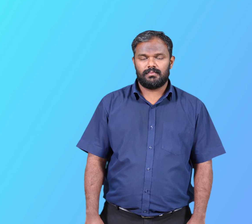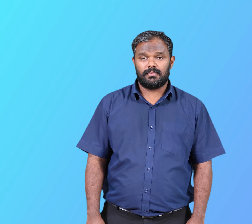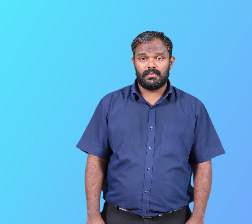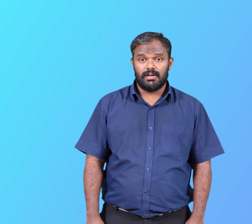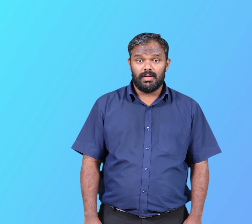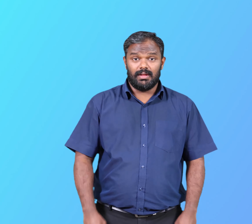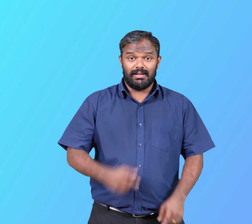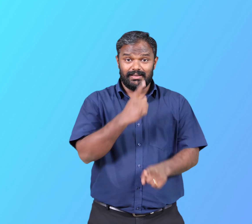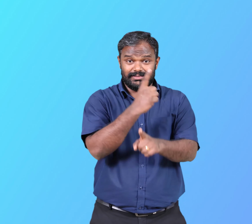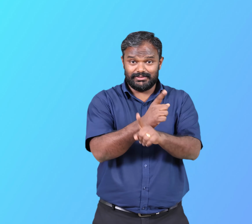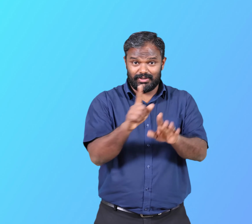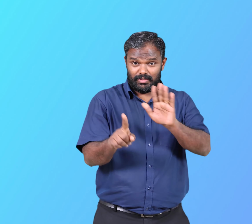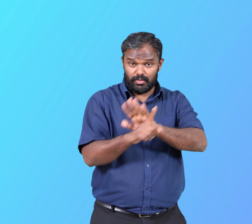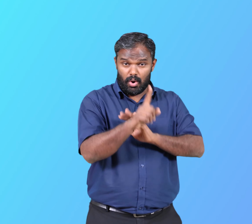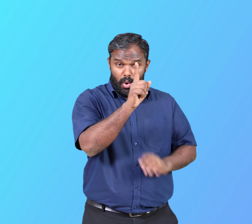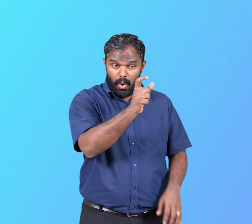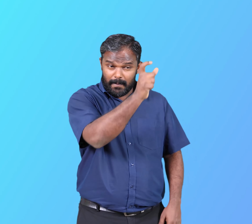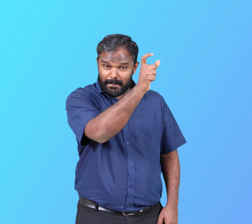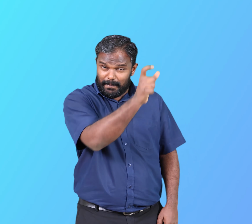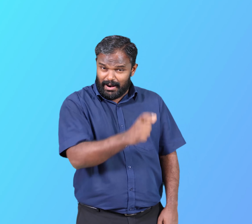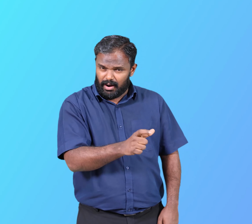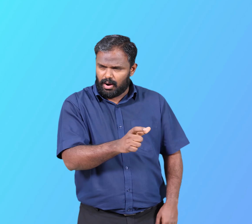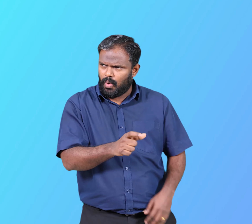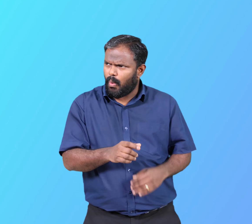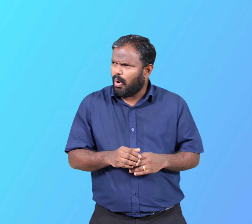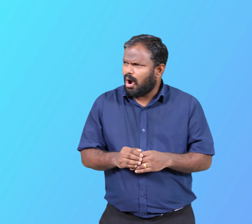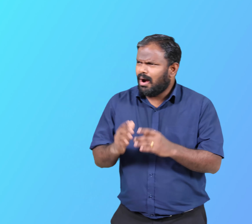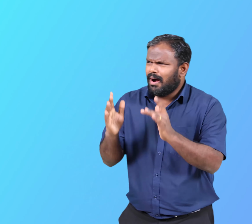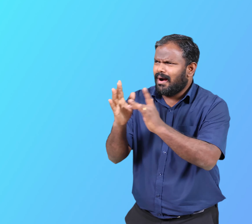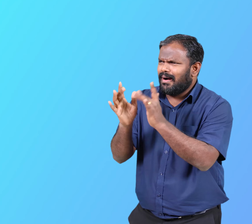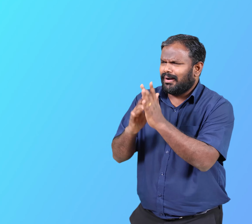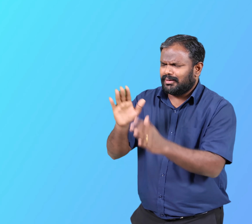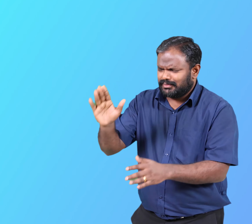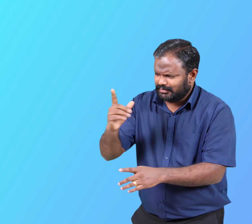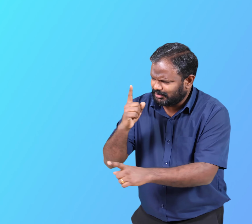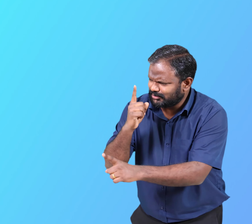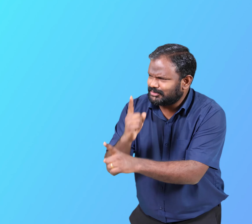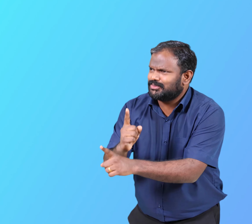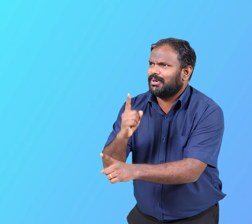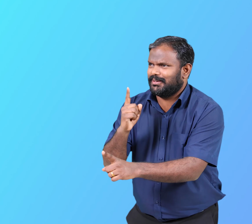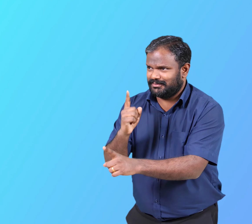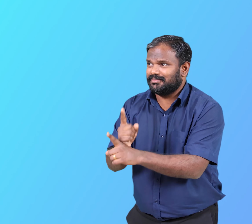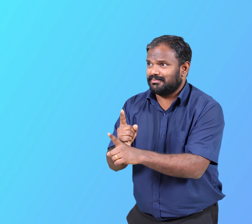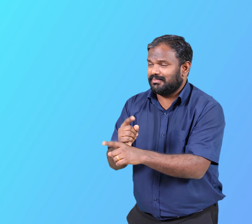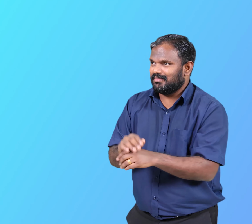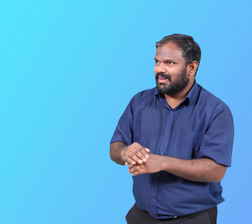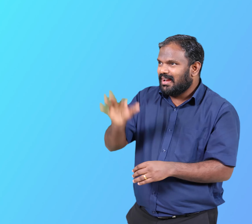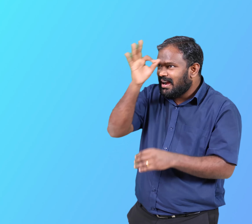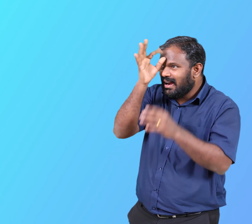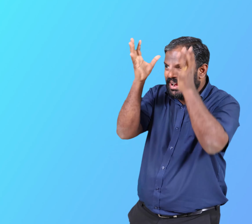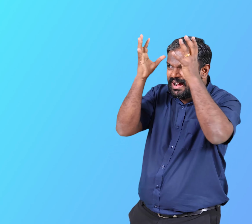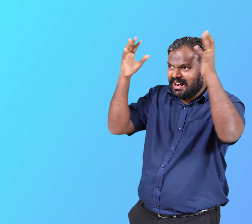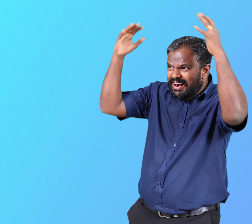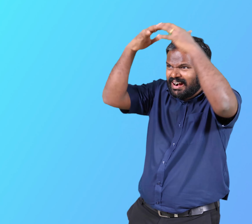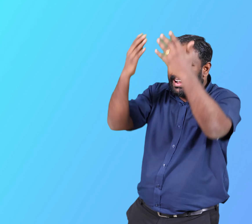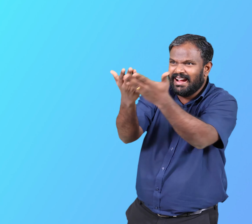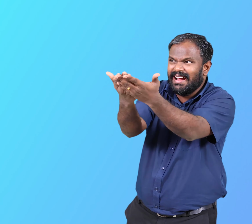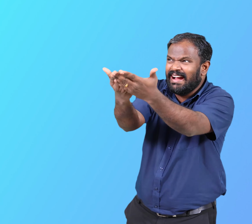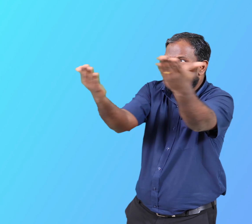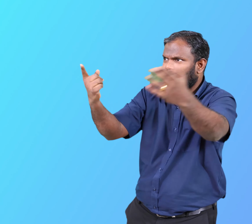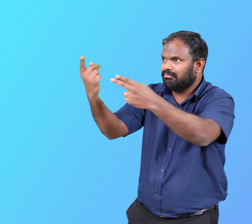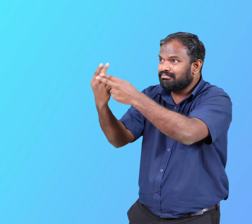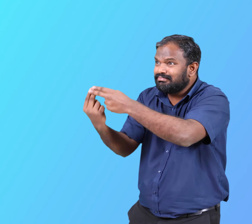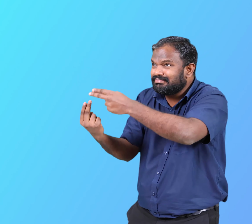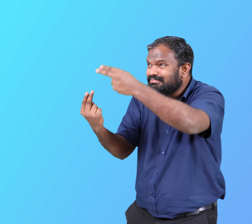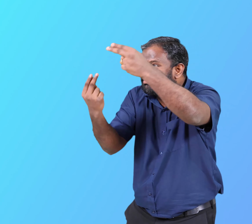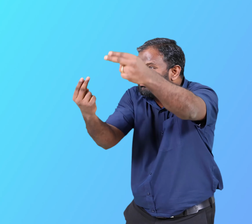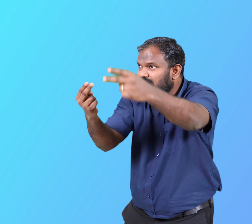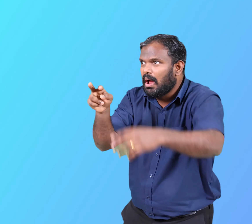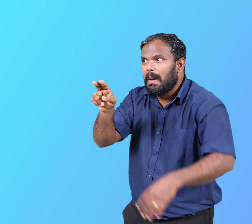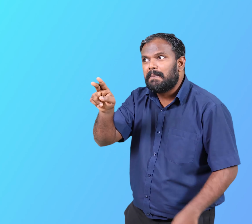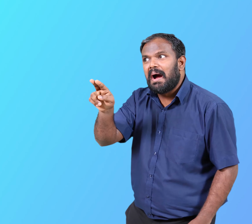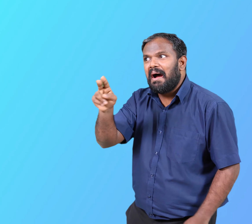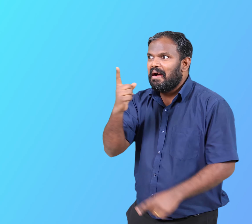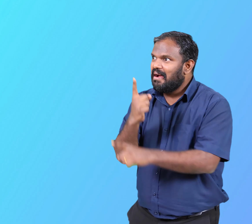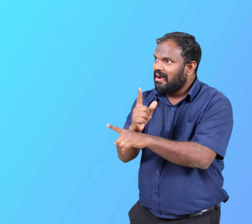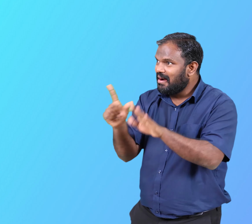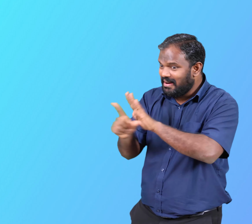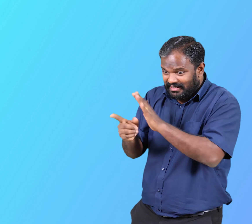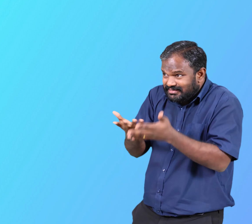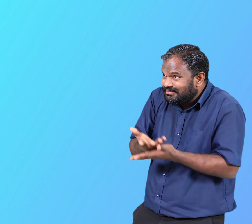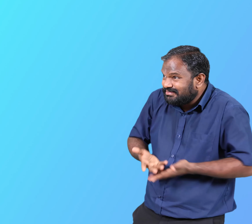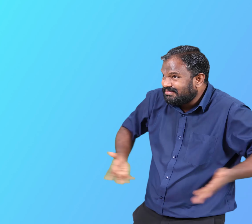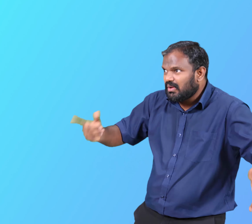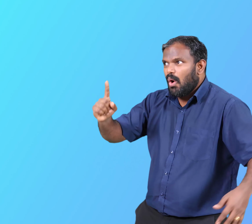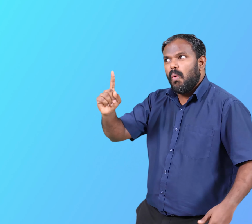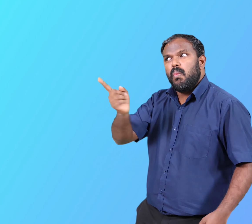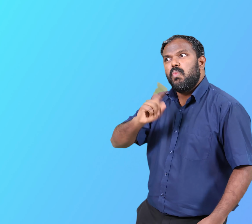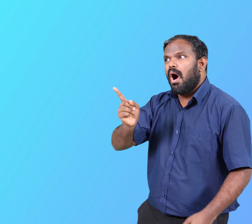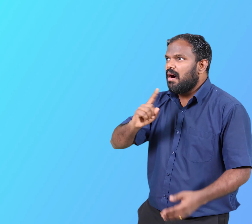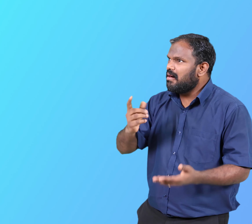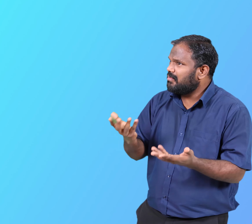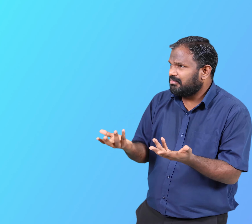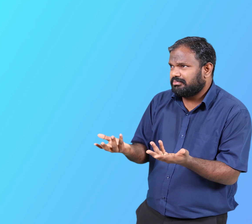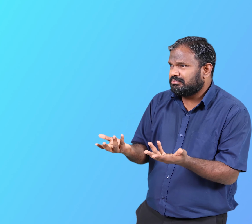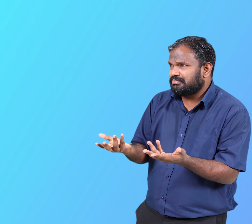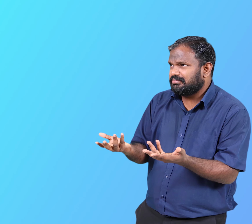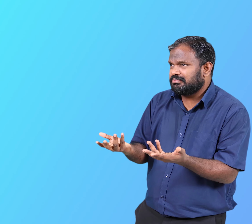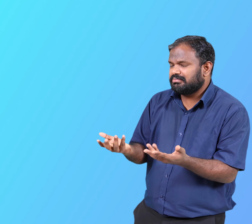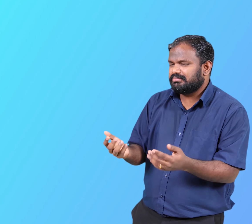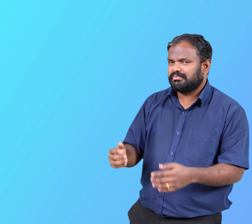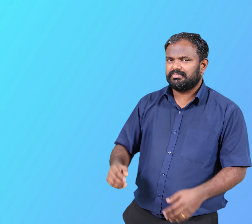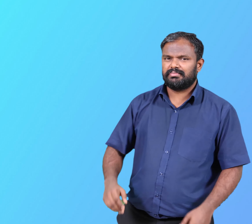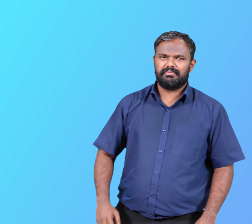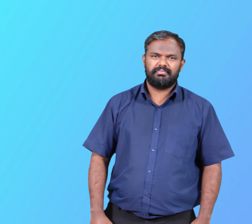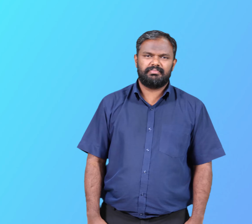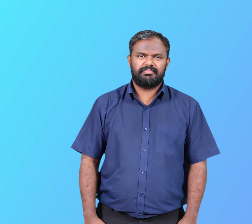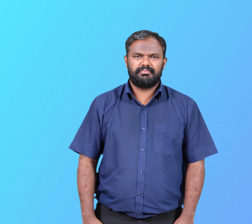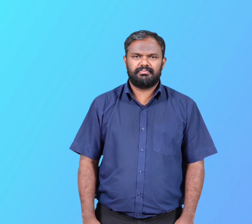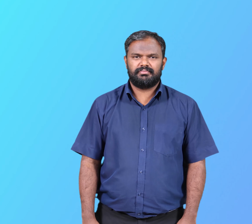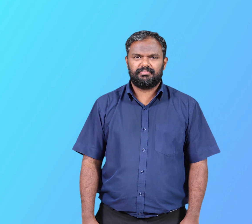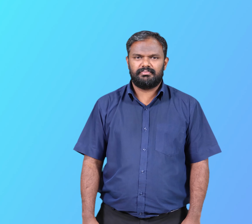One of the experts in the law said to Jesus, “Teacher, when you say these things about the Pharisees, you are criticizing our group too.”